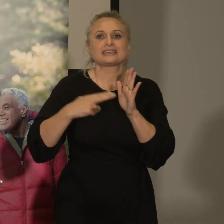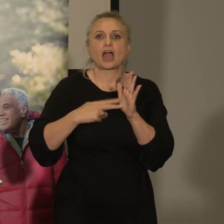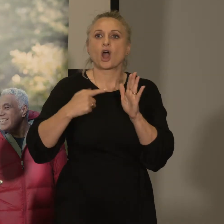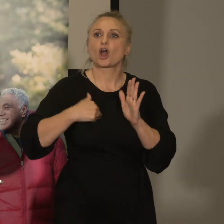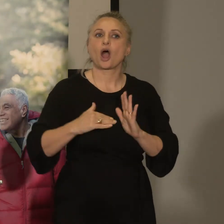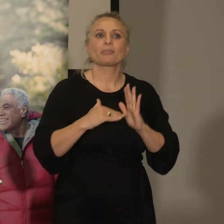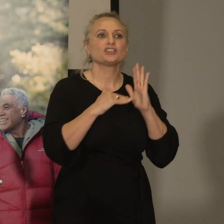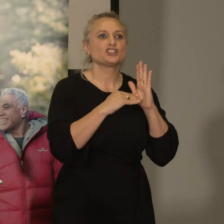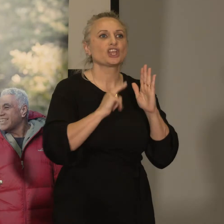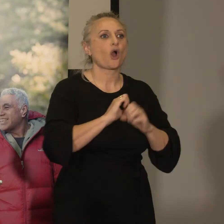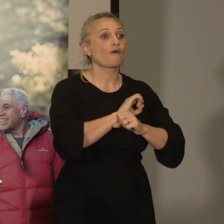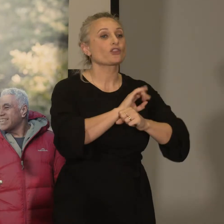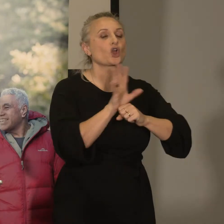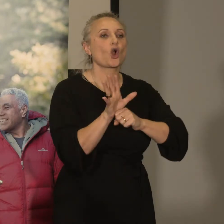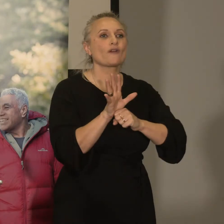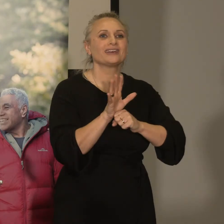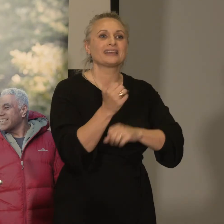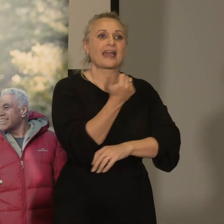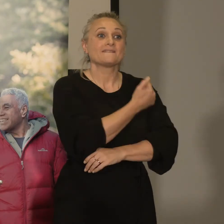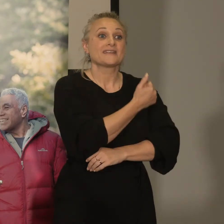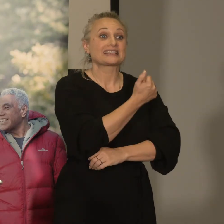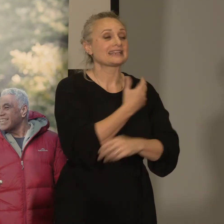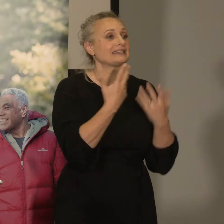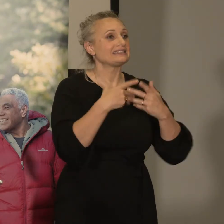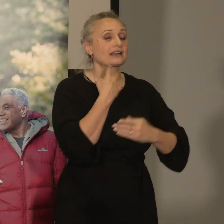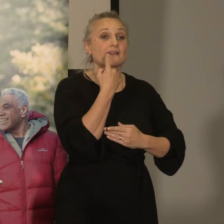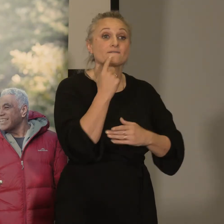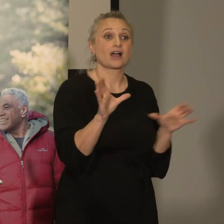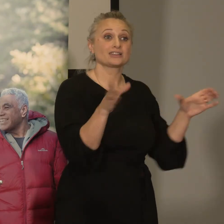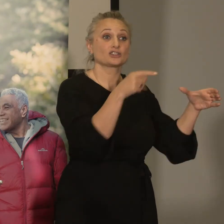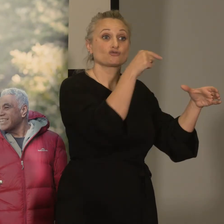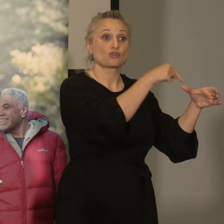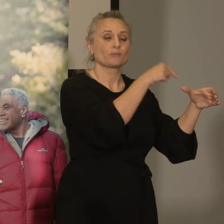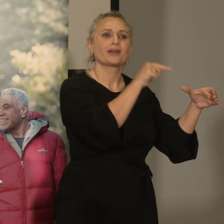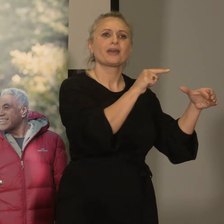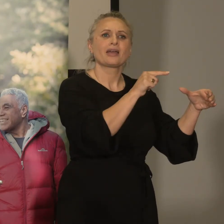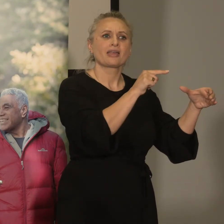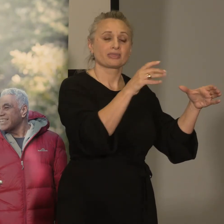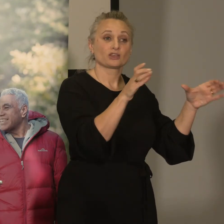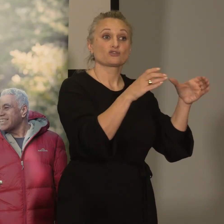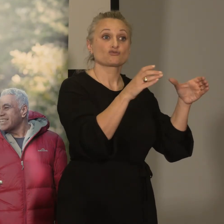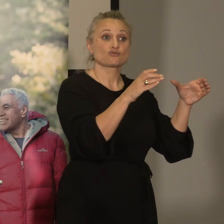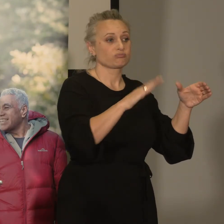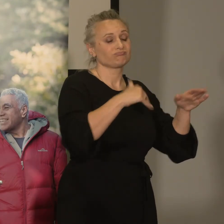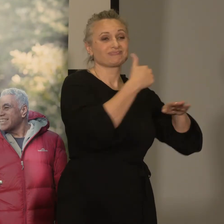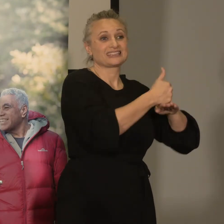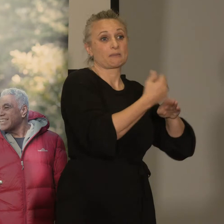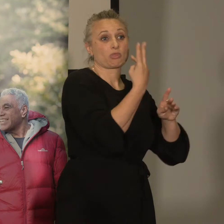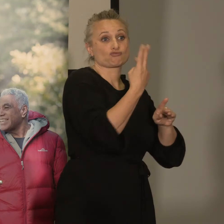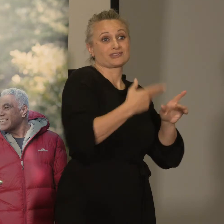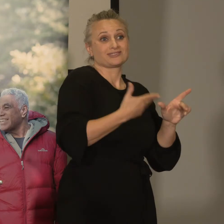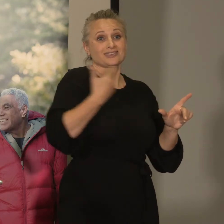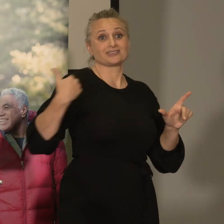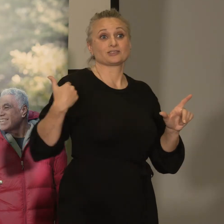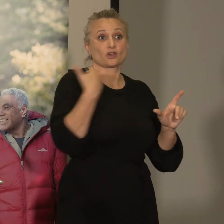with you about some of our work on the COVID-19 vaccines. My name is Ian Town, and the chair of the COVID-19 vaccine technical advisory group. This group is in its third year a